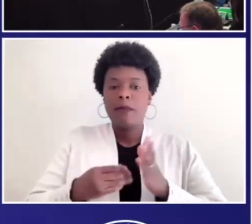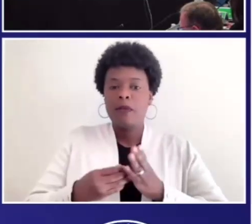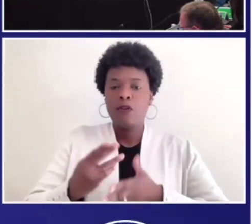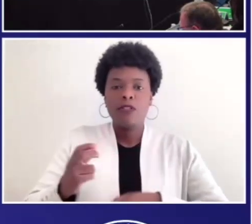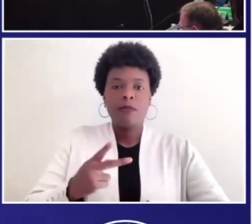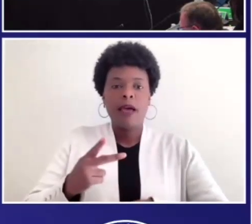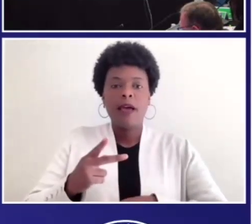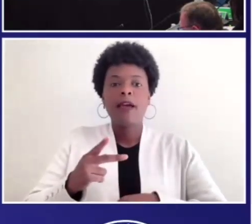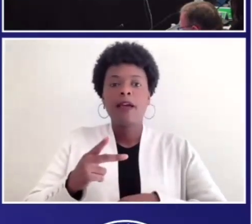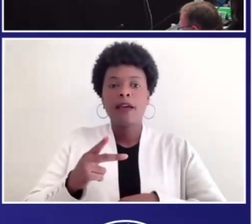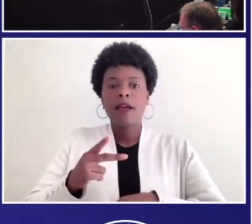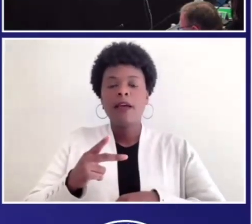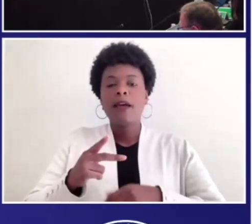under the Repayment Assistance Plan.